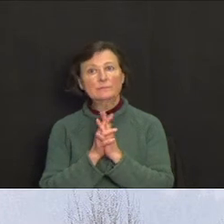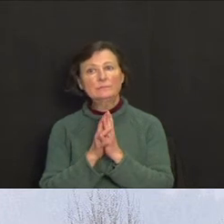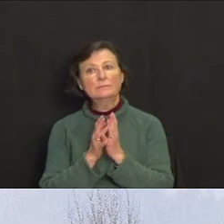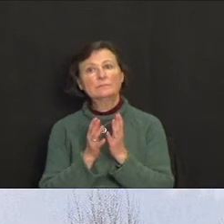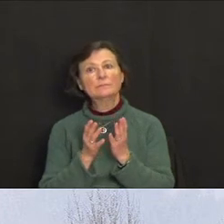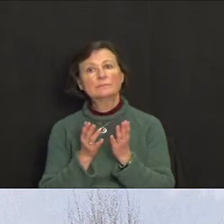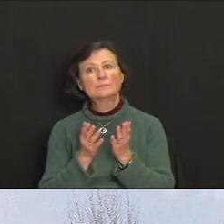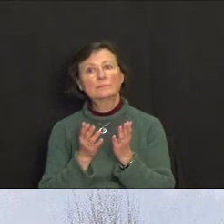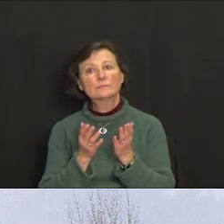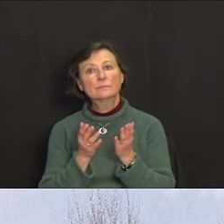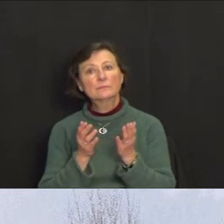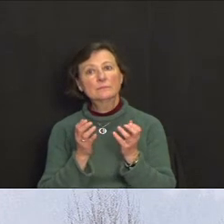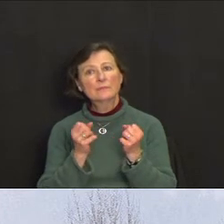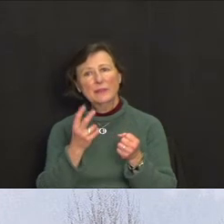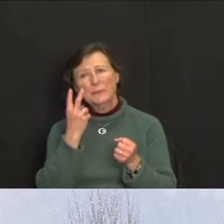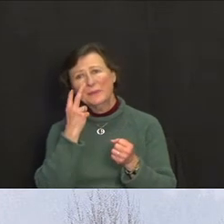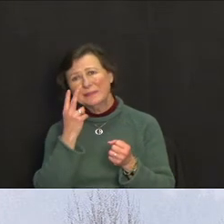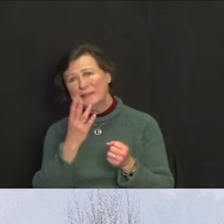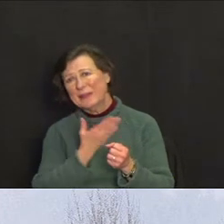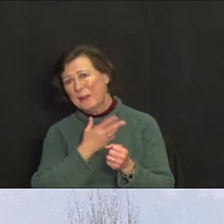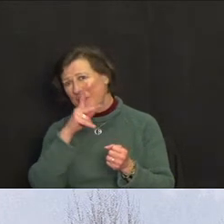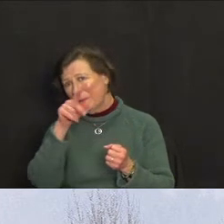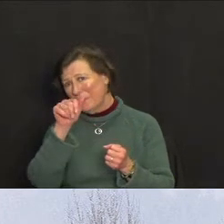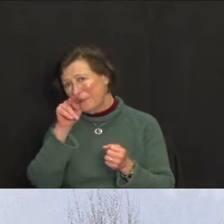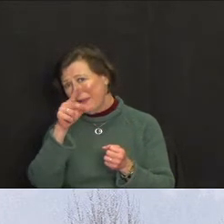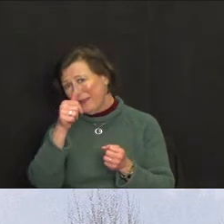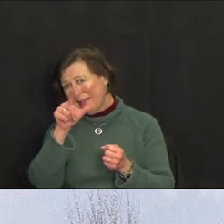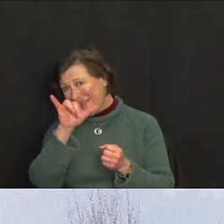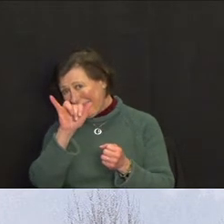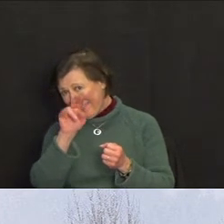Can we see our pangolin again?